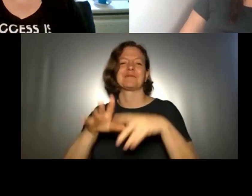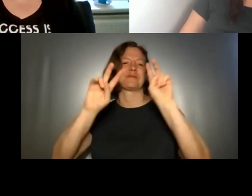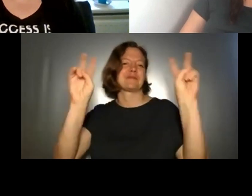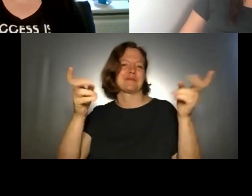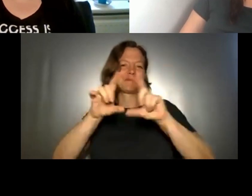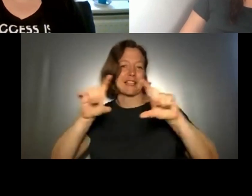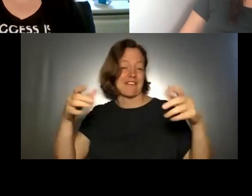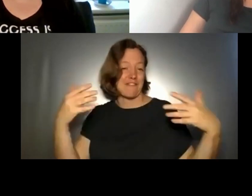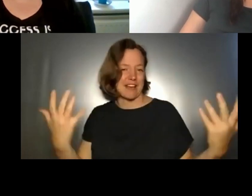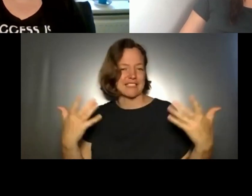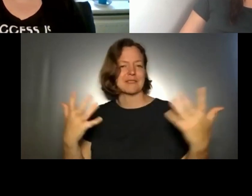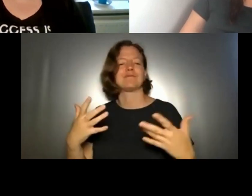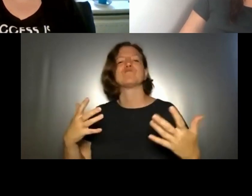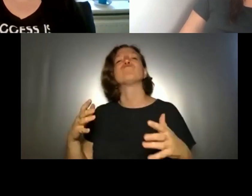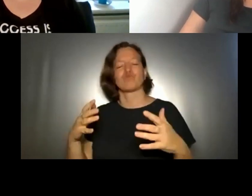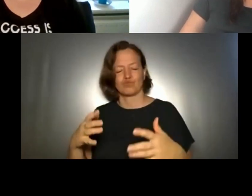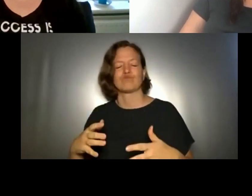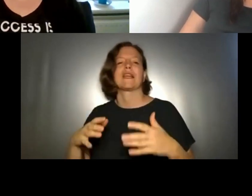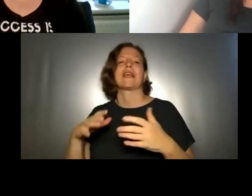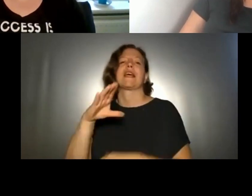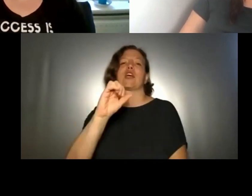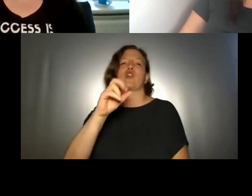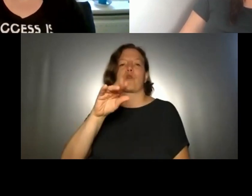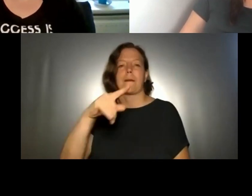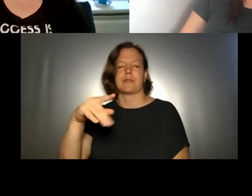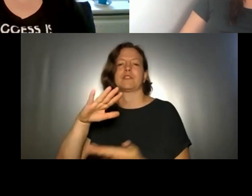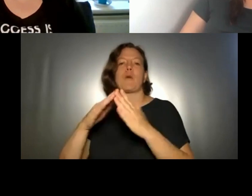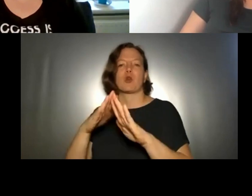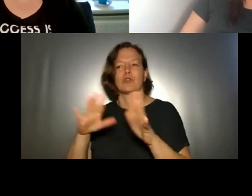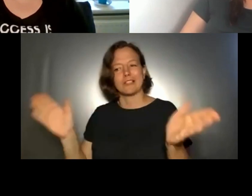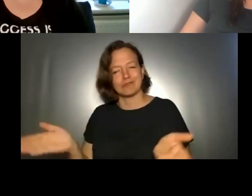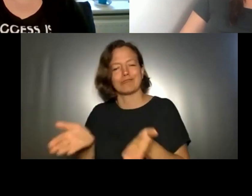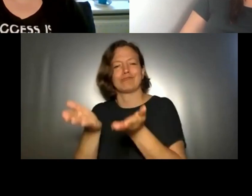My name is Kate Marsh. I am a white crip woman in her mid-forties.